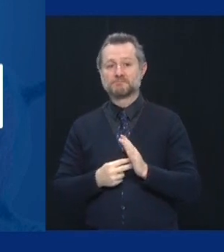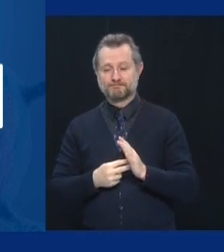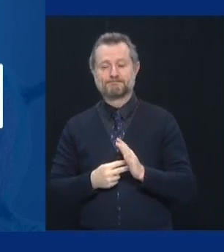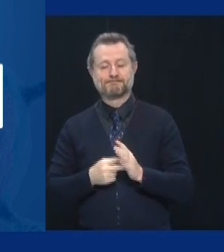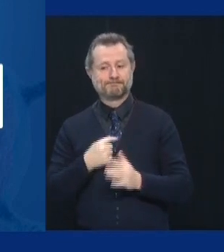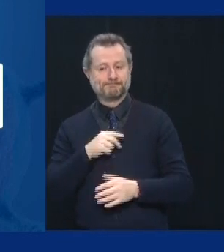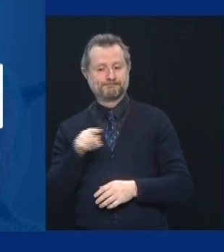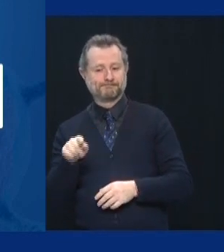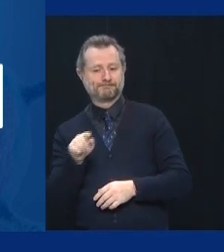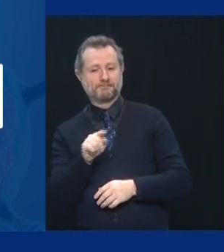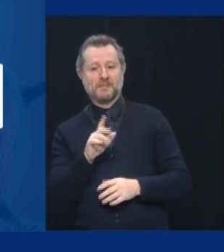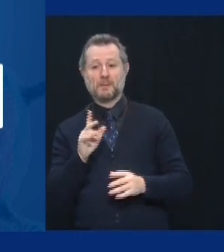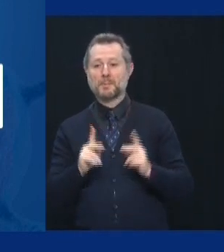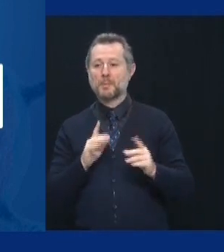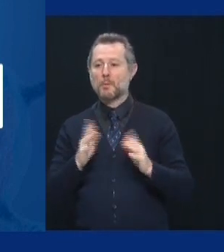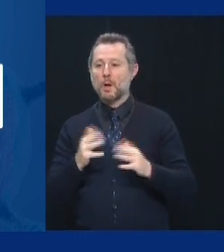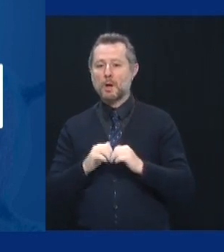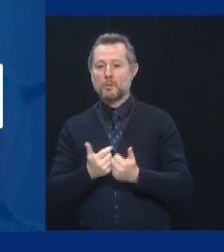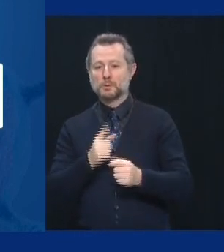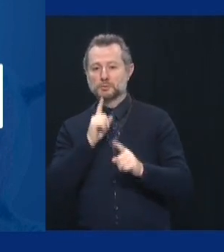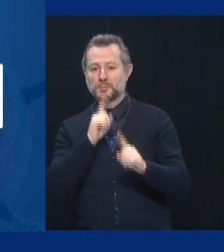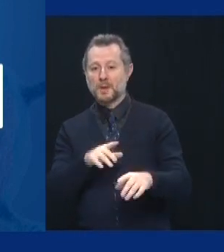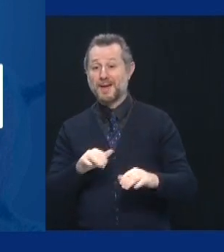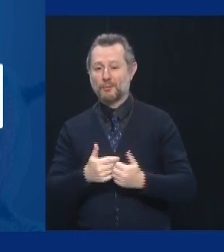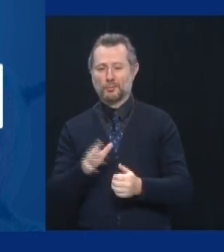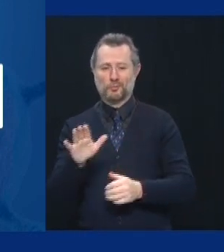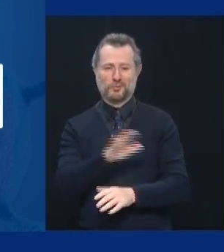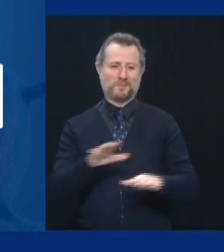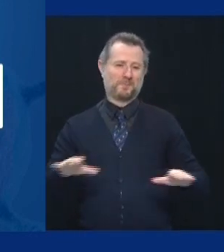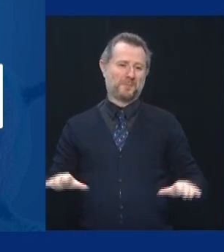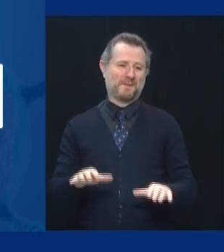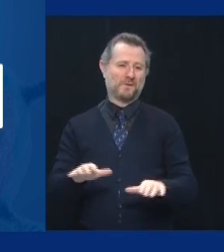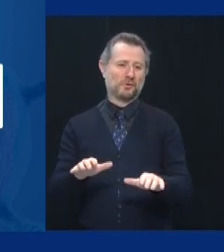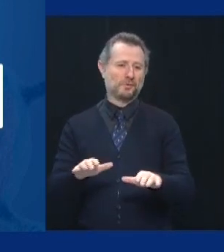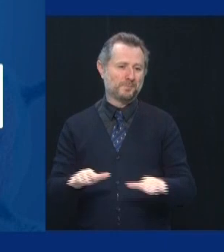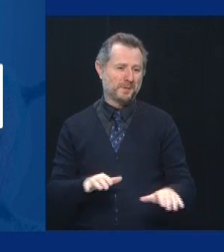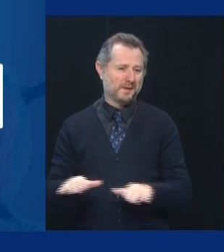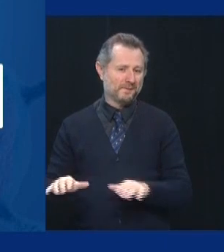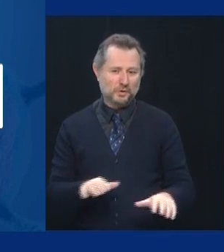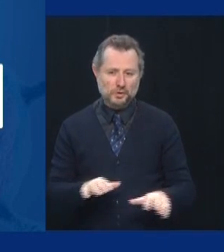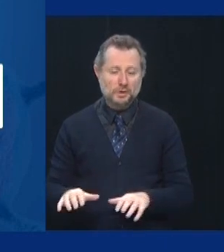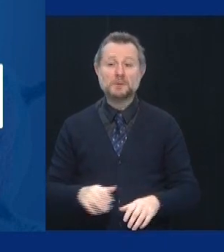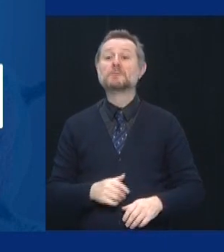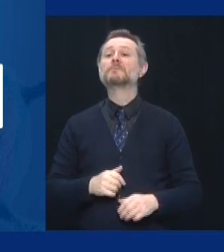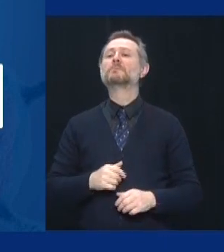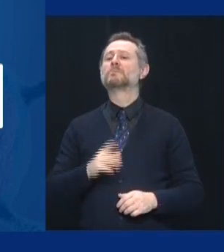HOSPITALIZED. THERE IS A MAJOR COMPONENT OF